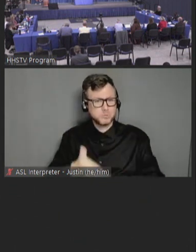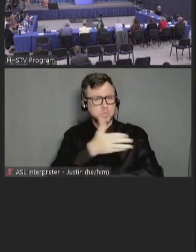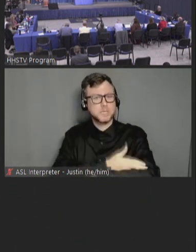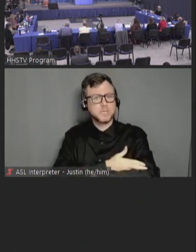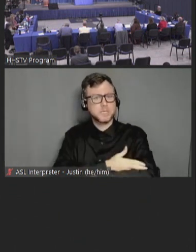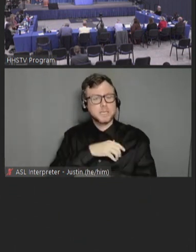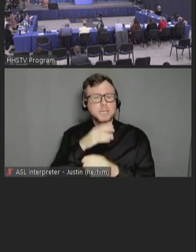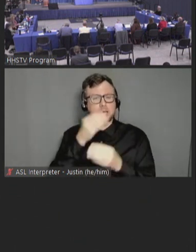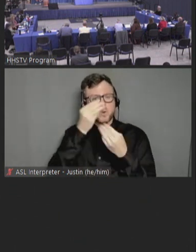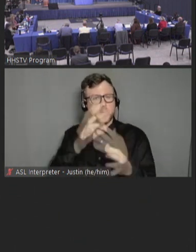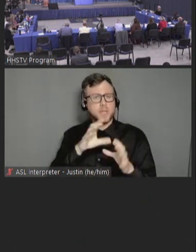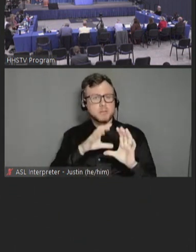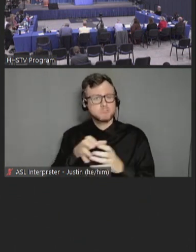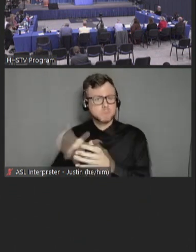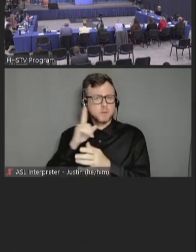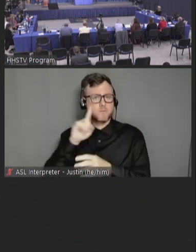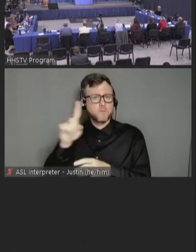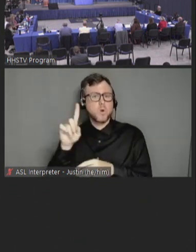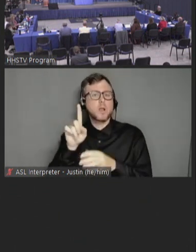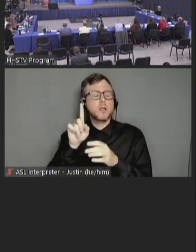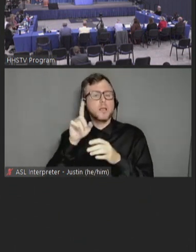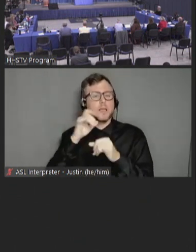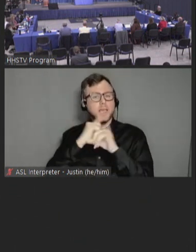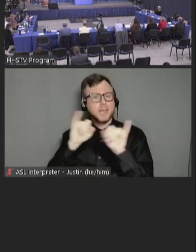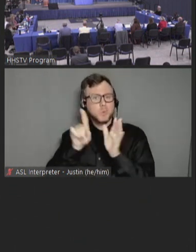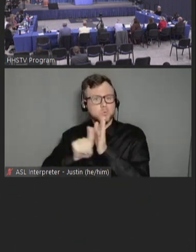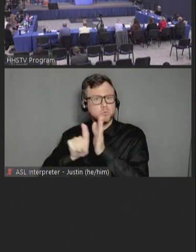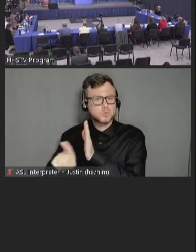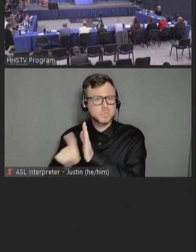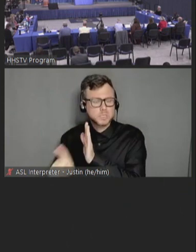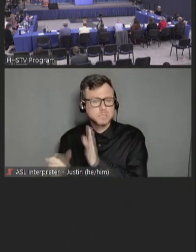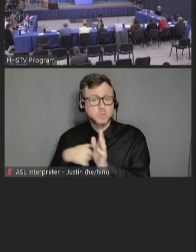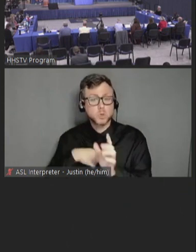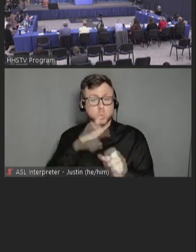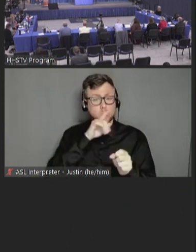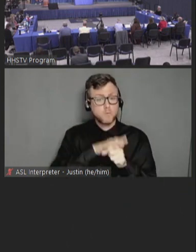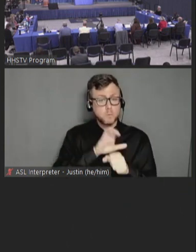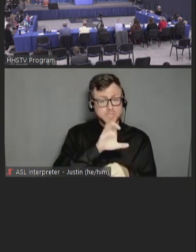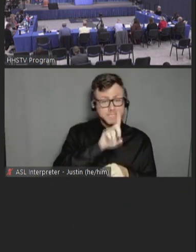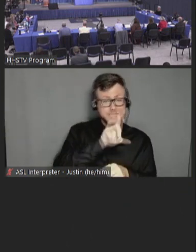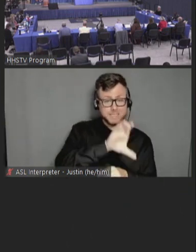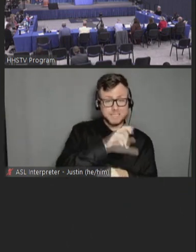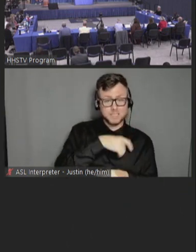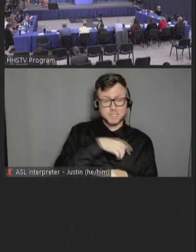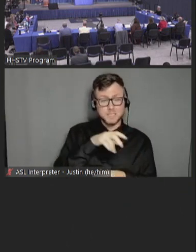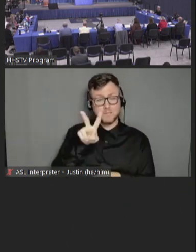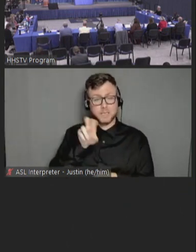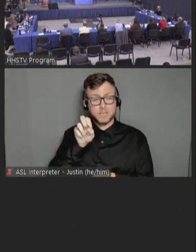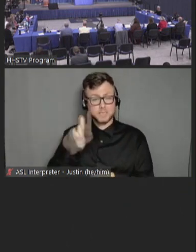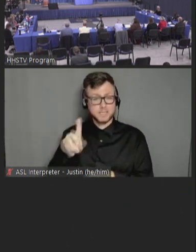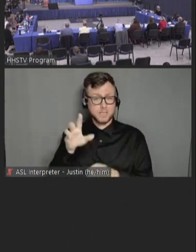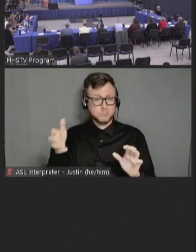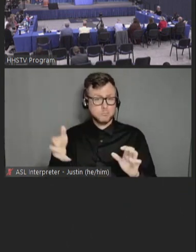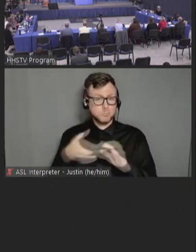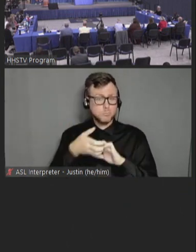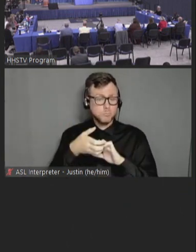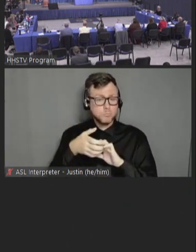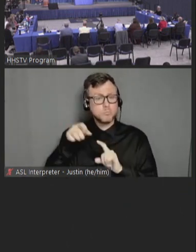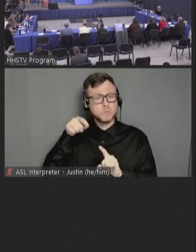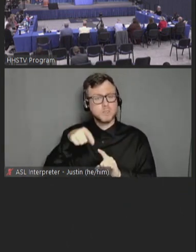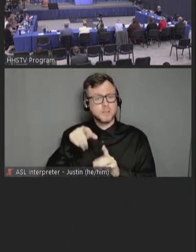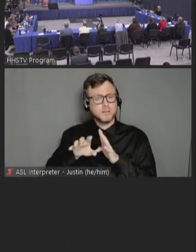opened up to independent researchers to either confirm CDC MDSD partner findings with the ability